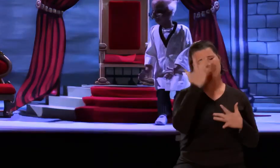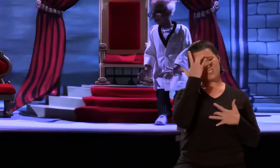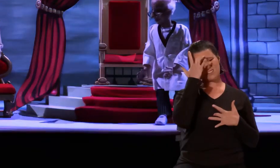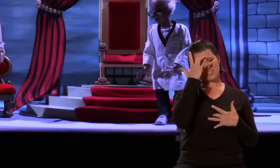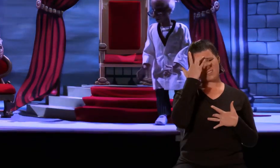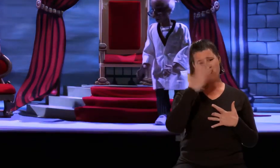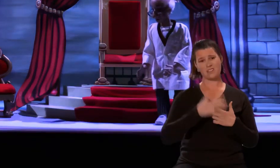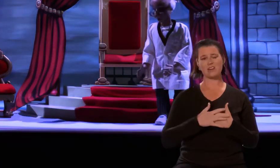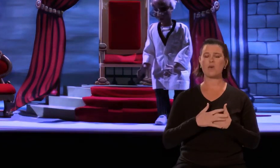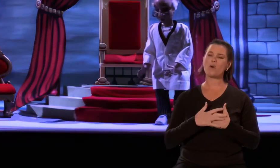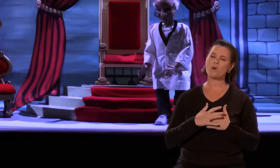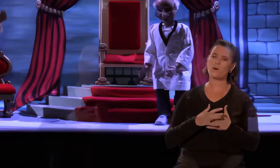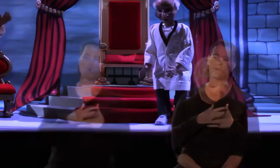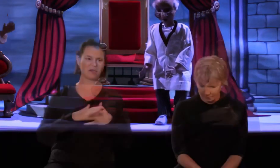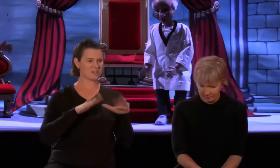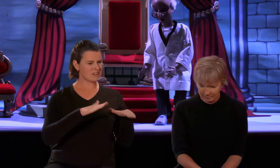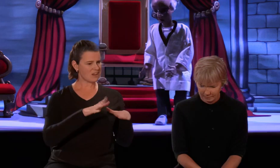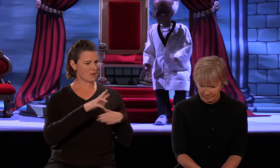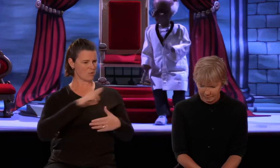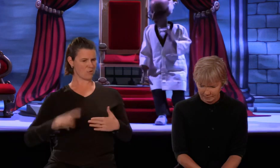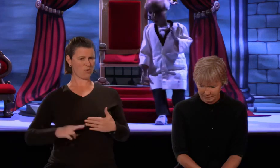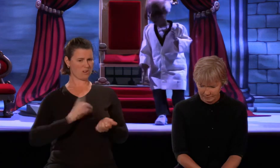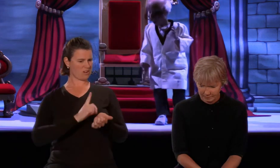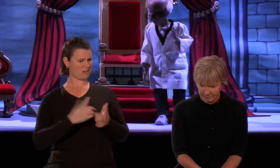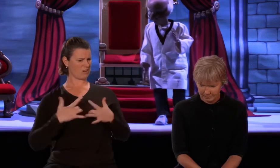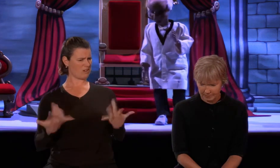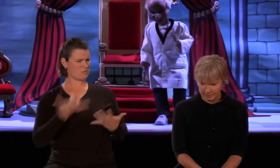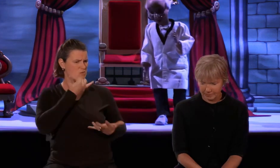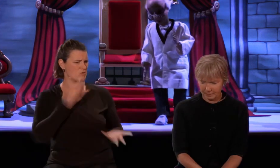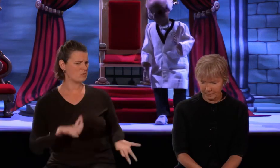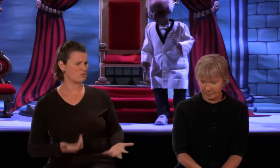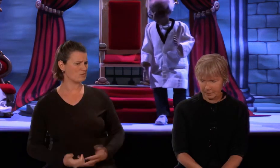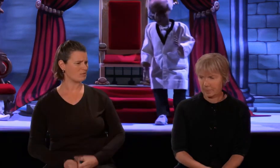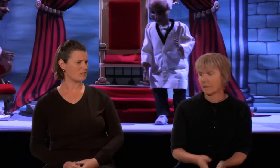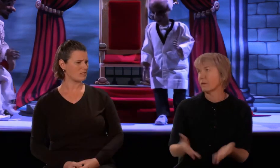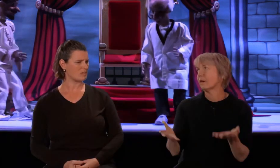[King] Well, Royal Physician, what is the ailment? [physician] Your Majesty, it grieves me to report